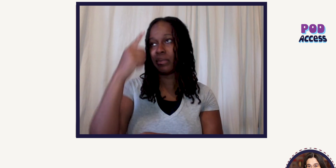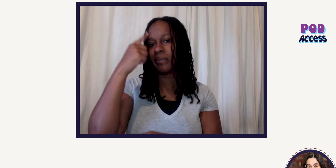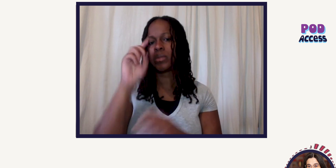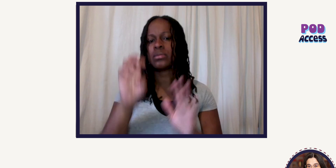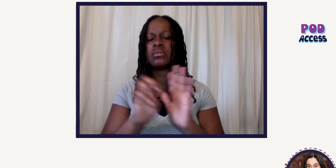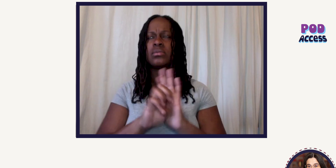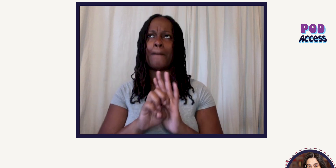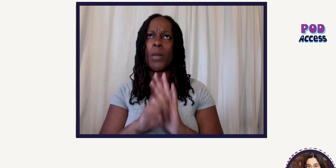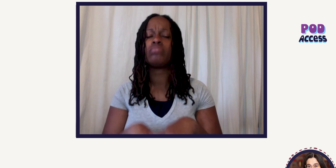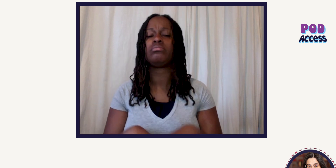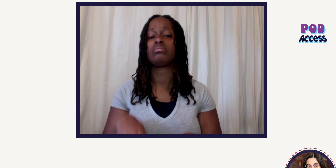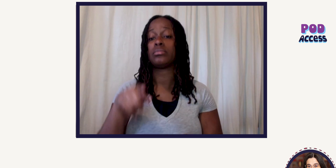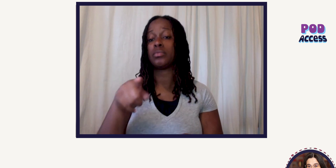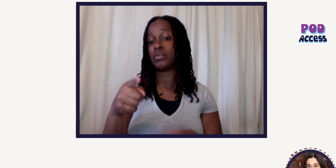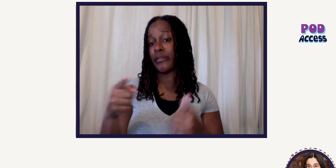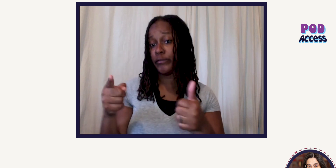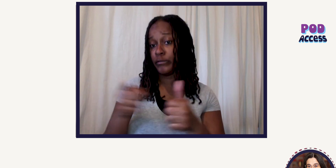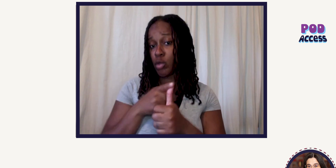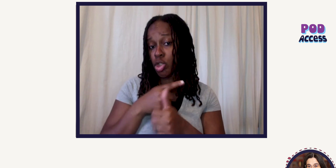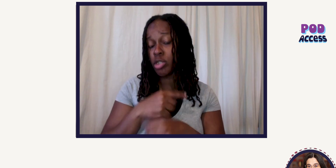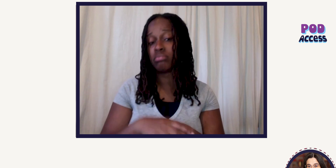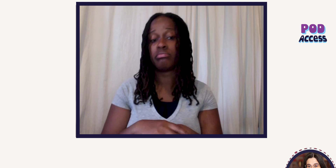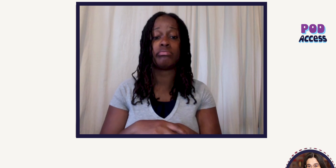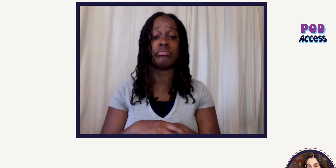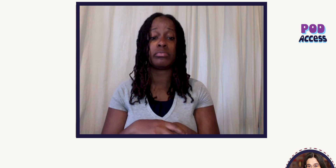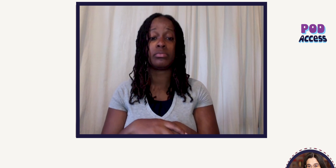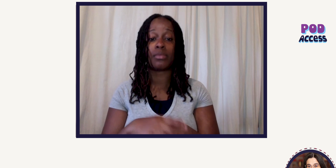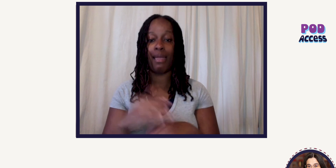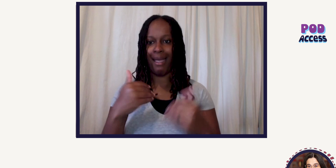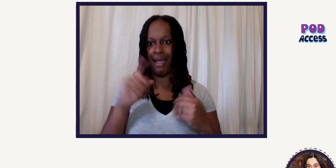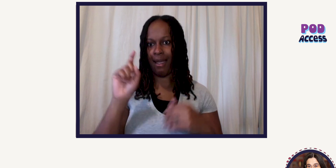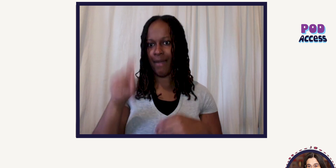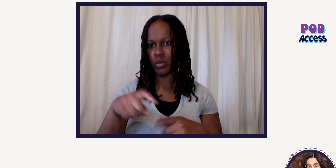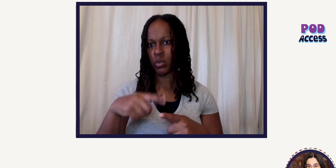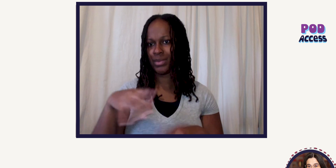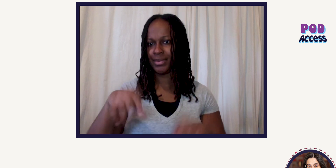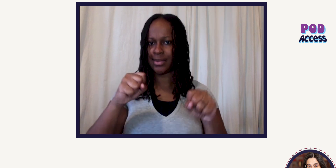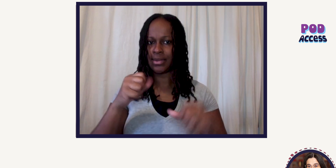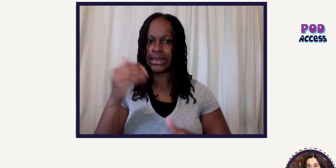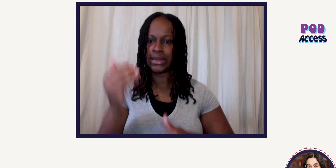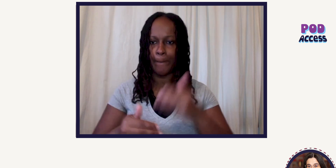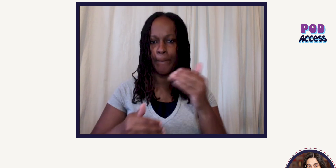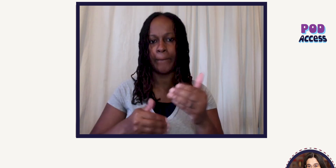you first have to take a step back and answer those fundamental self-interview style questions.